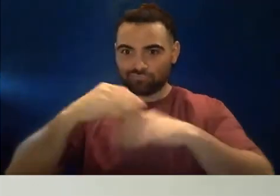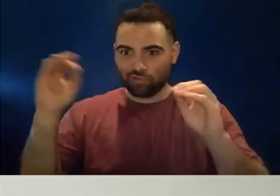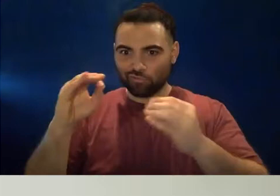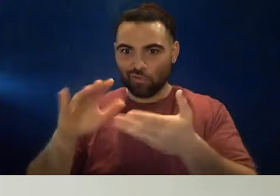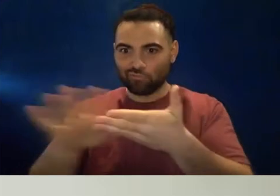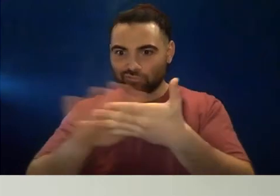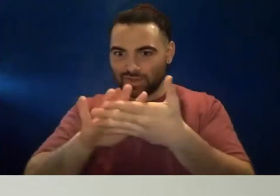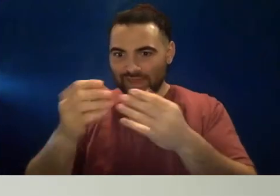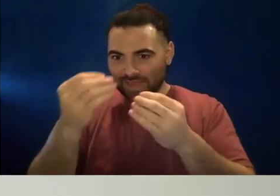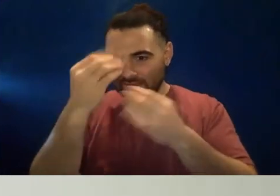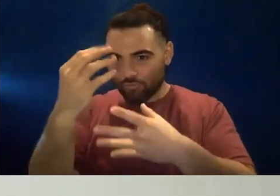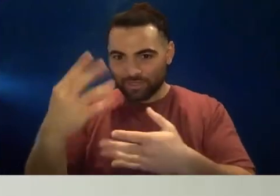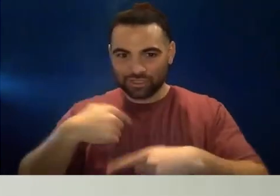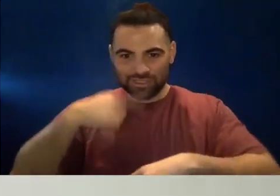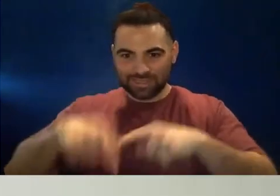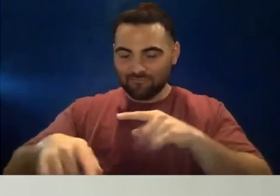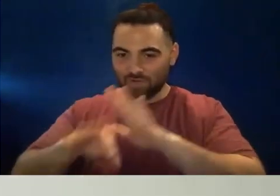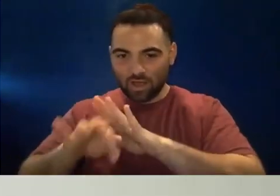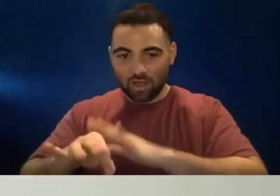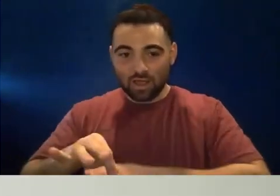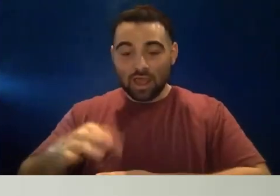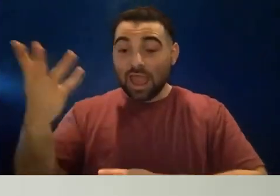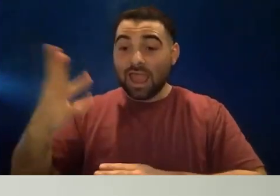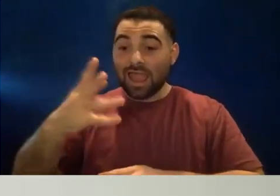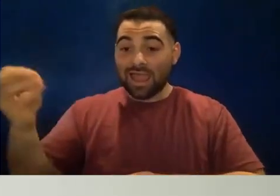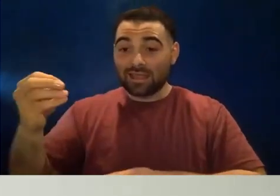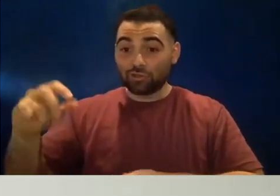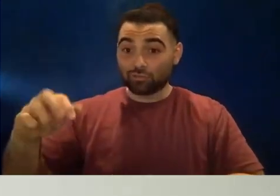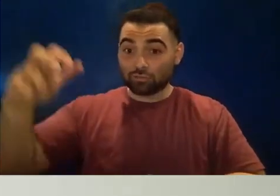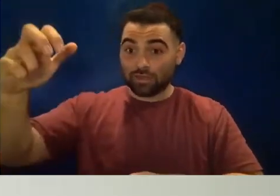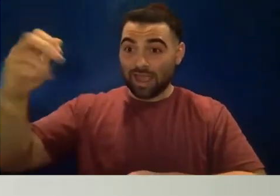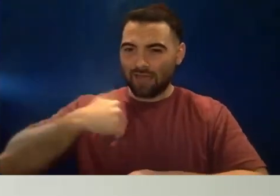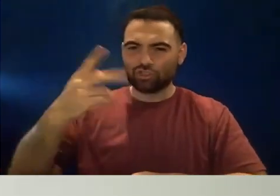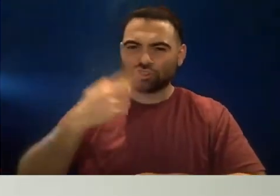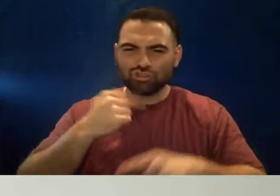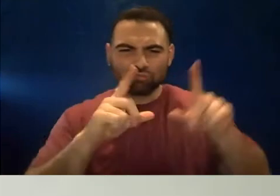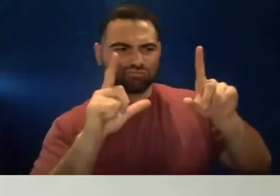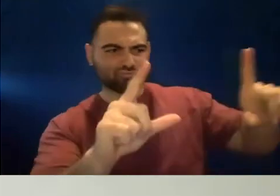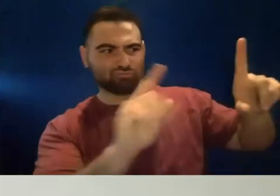And a braille signage at the top of that staircase would really go a long way for helping people